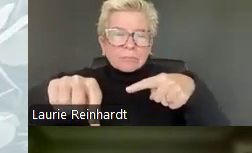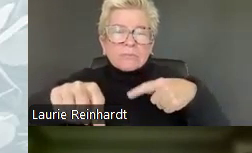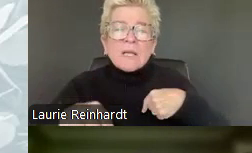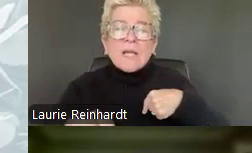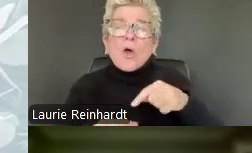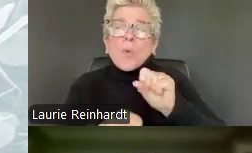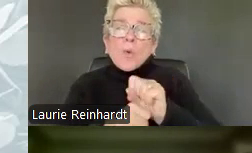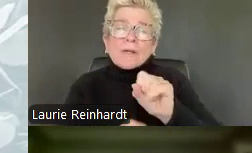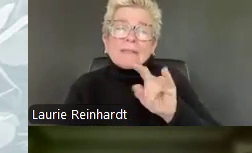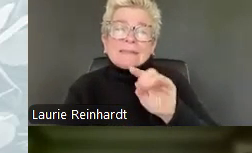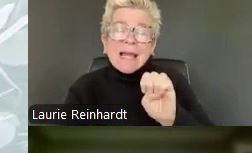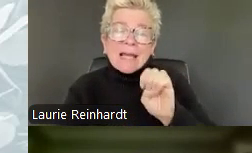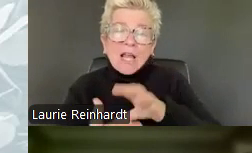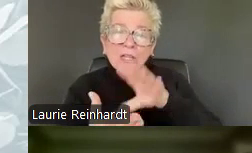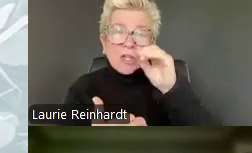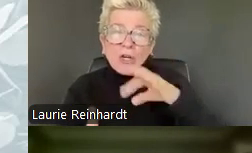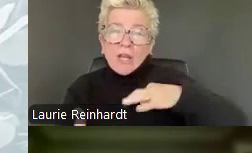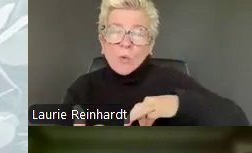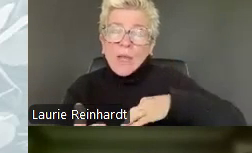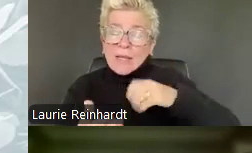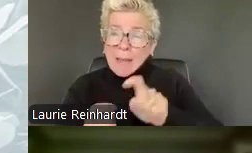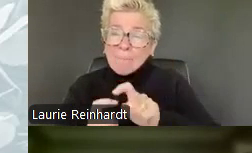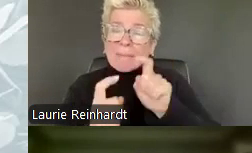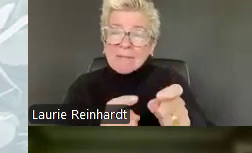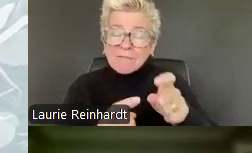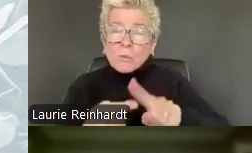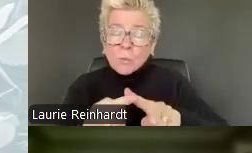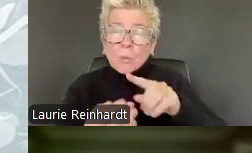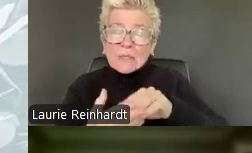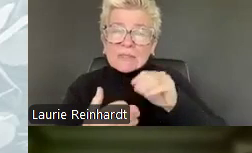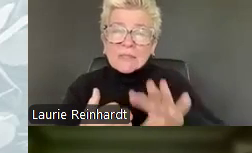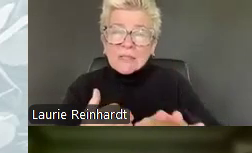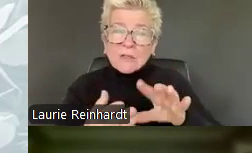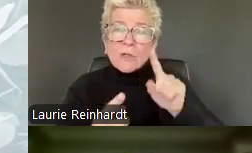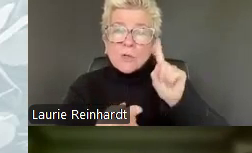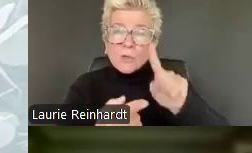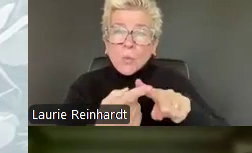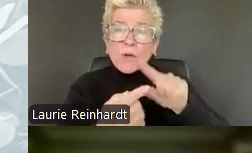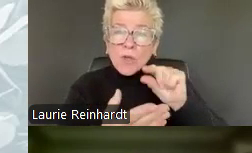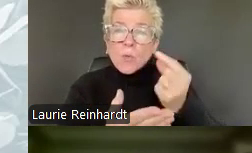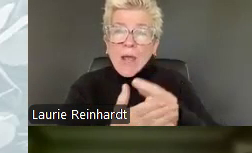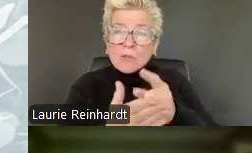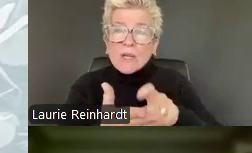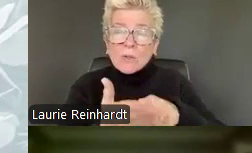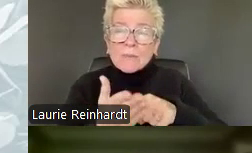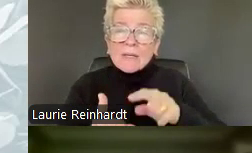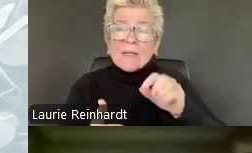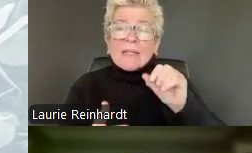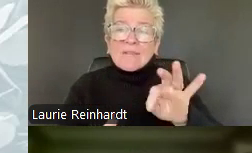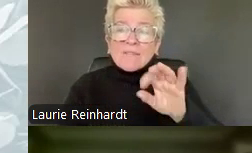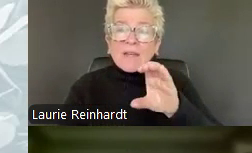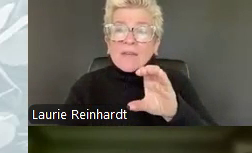can be awarded to a student for graduation requirements in regards to a CTE pathway.